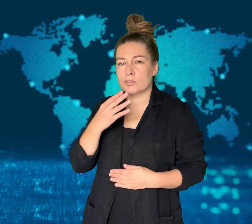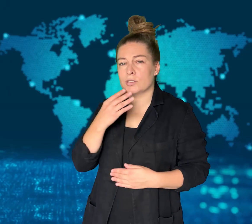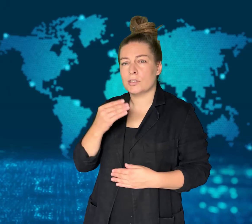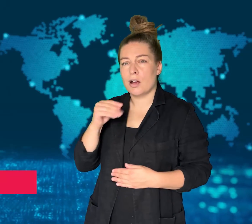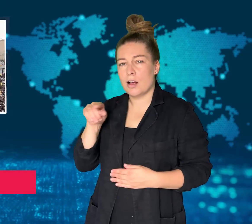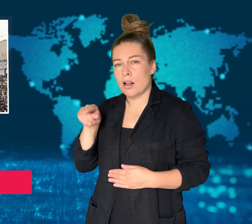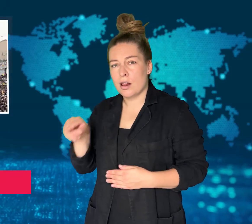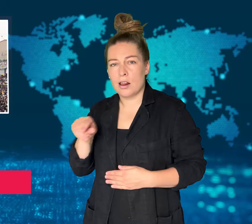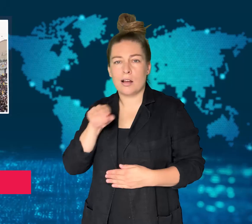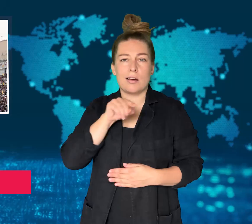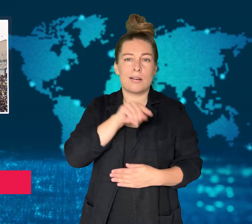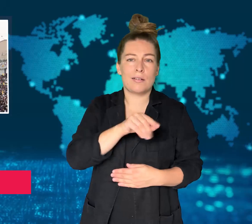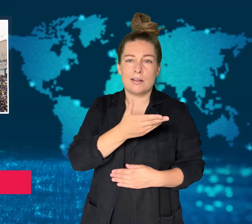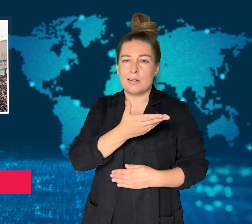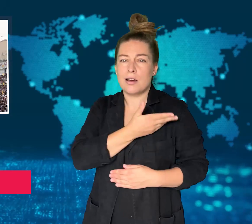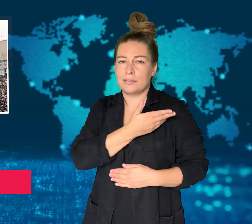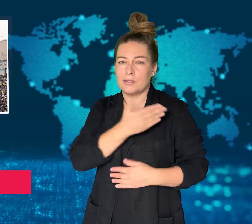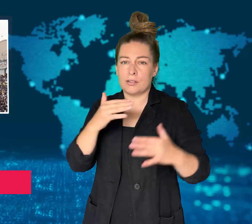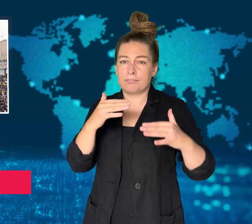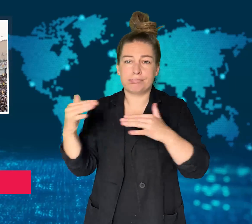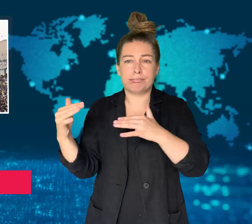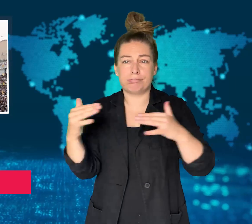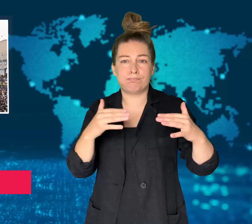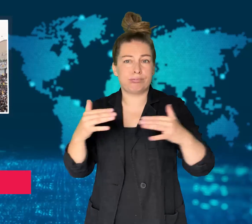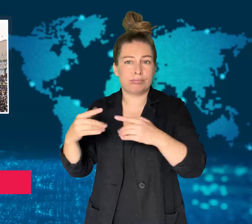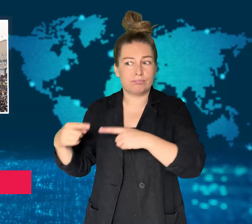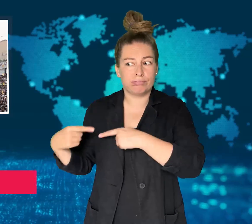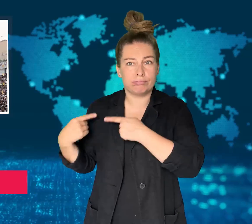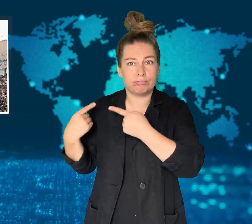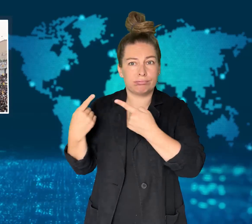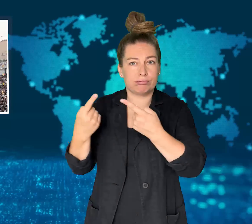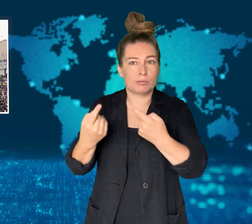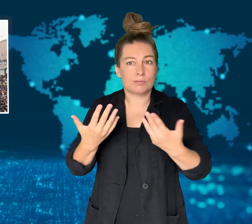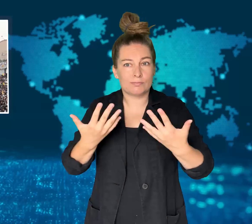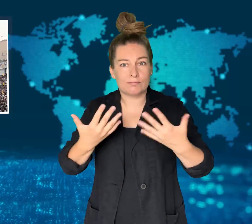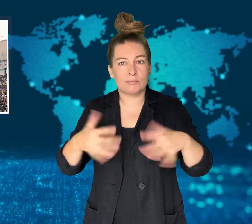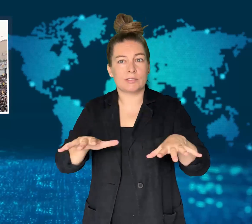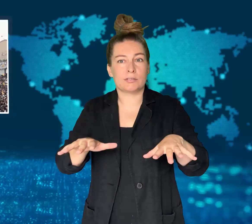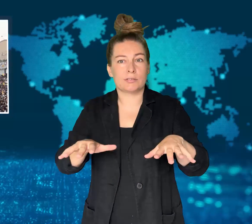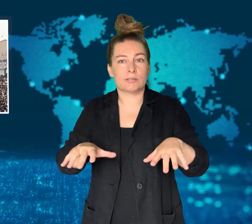[MONIKA]: As the war in Gaza continues into its eleventh month,